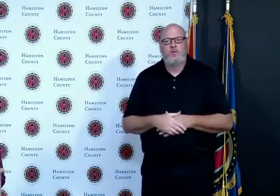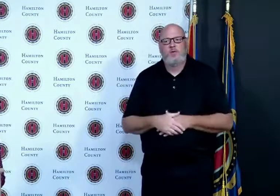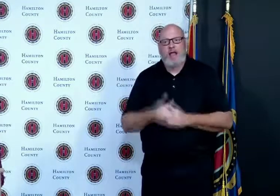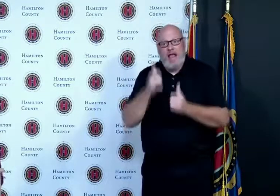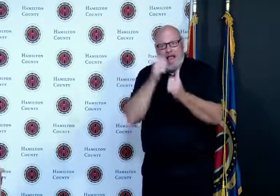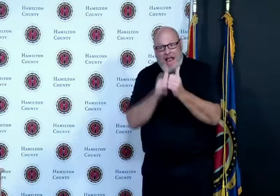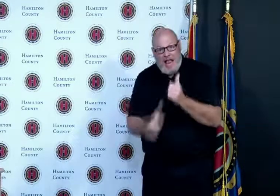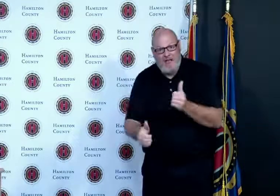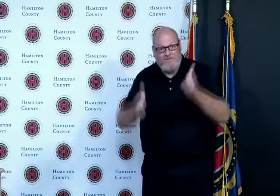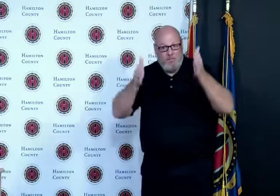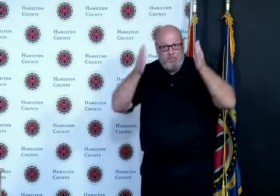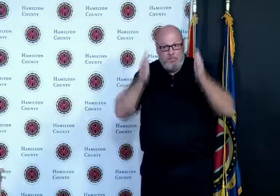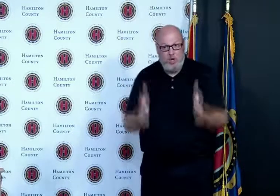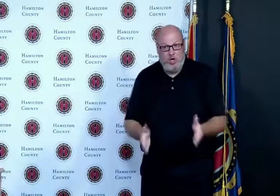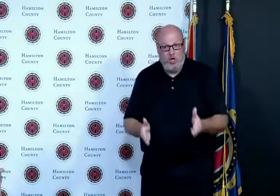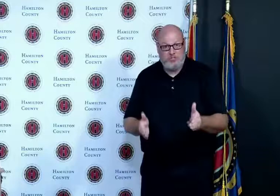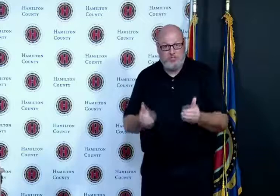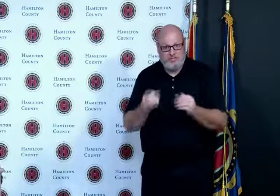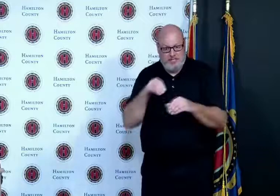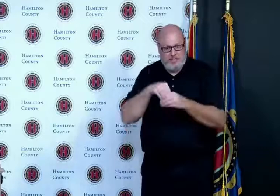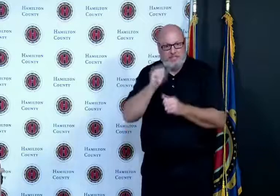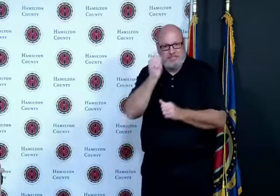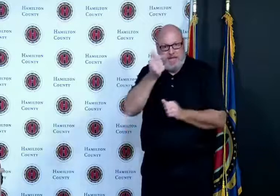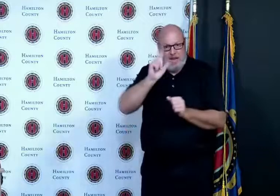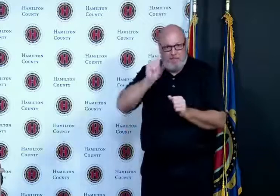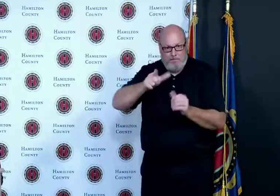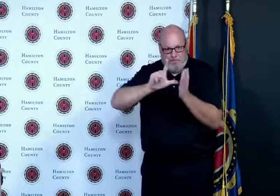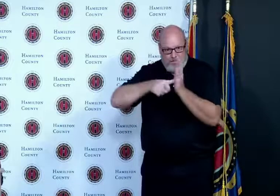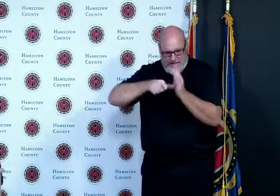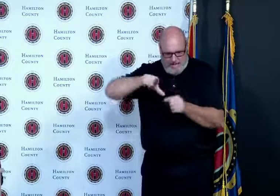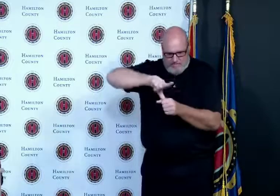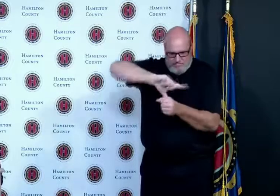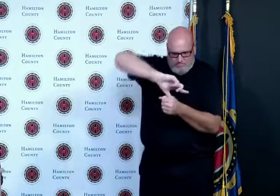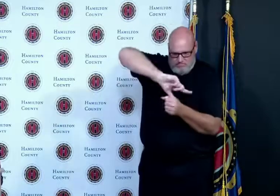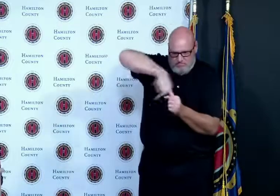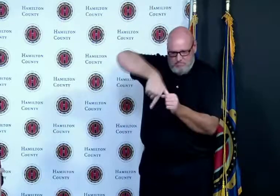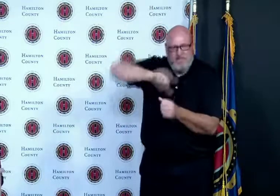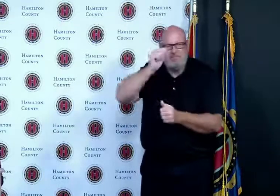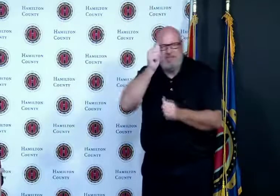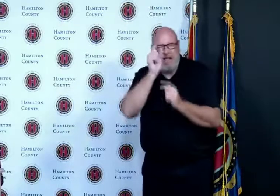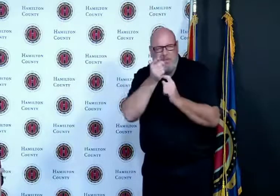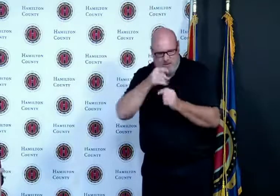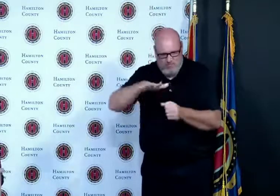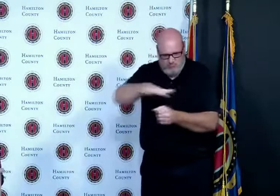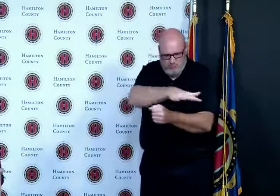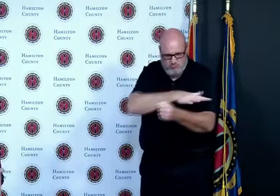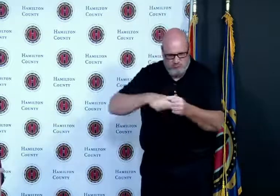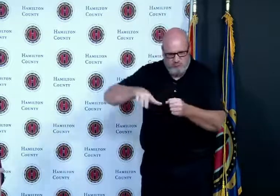of a vaccine site you can get vaccinated on the weekend during the week in the morning